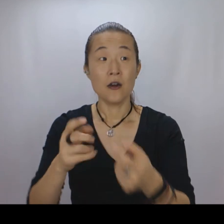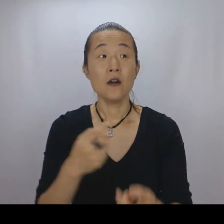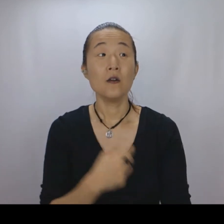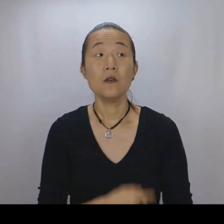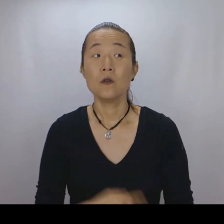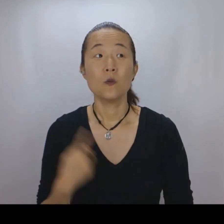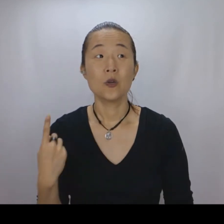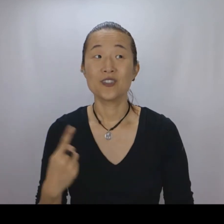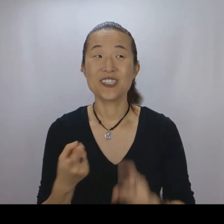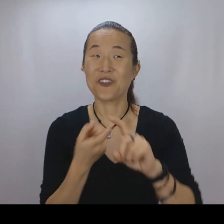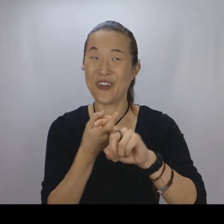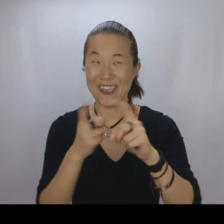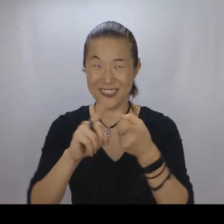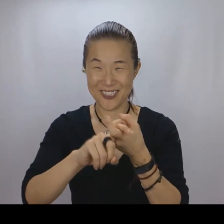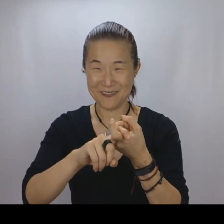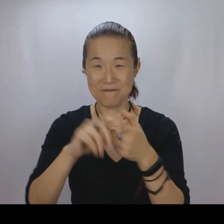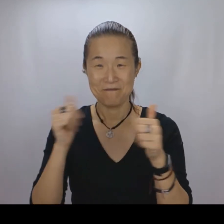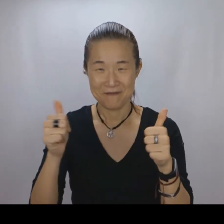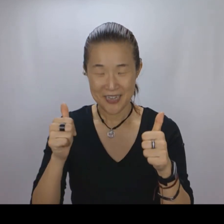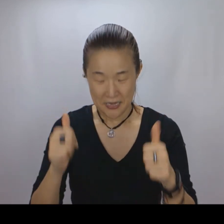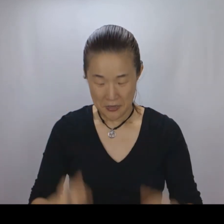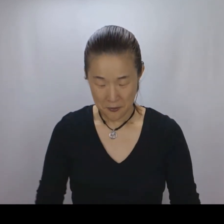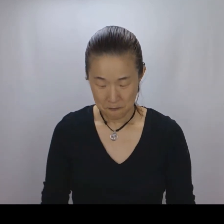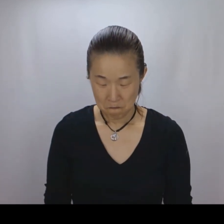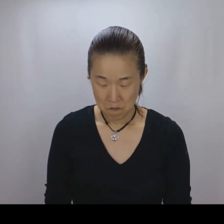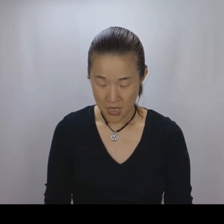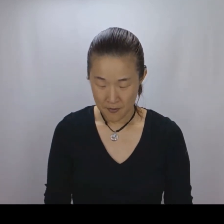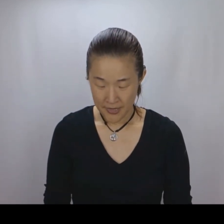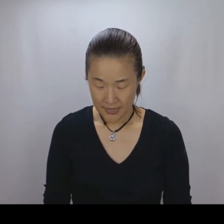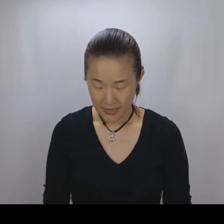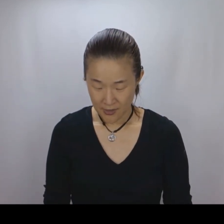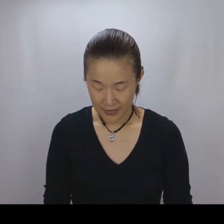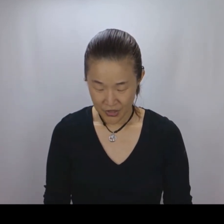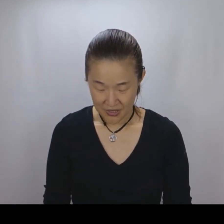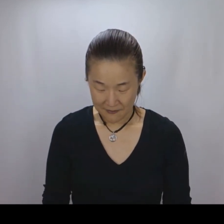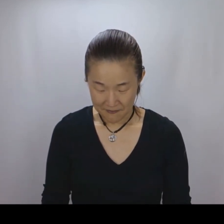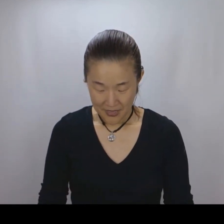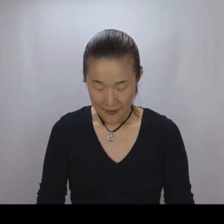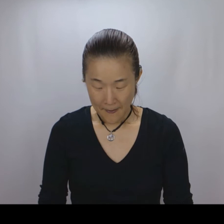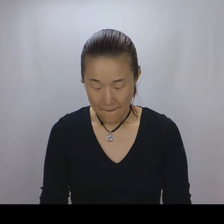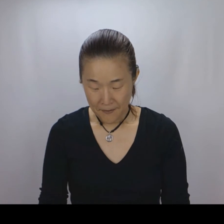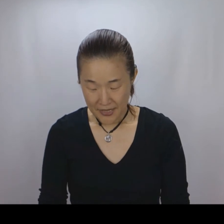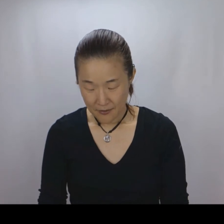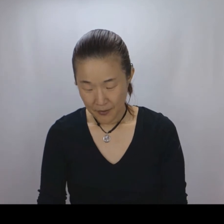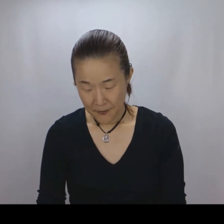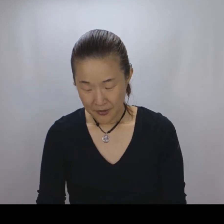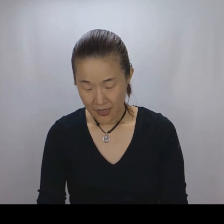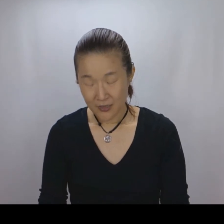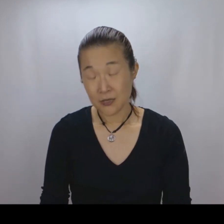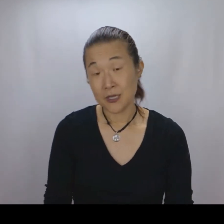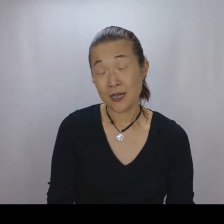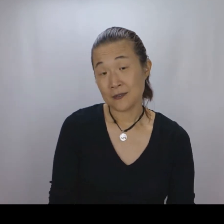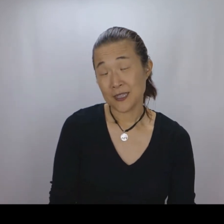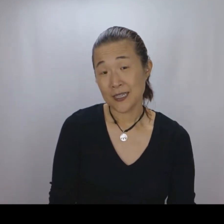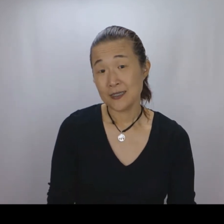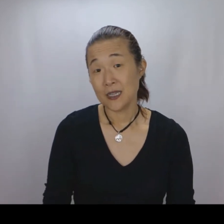"Oh we're just friends," not a bad situation but people can also do other things.